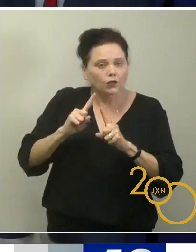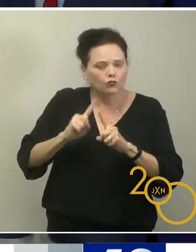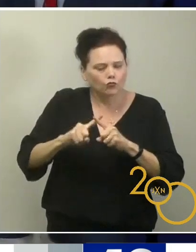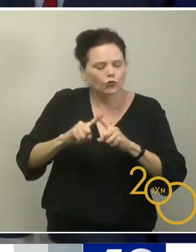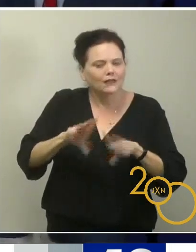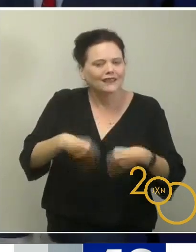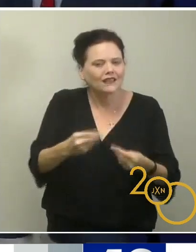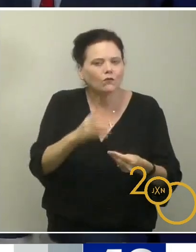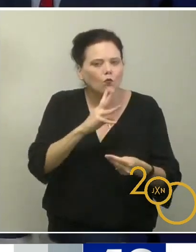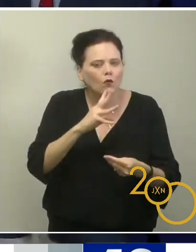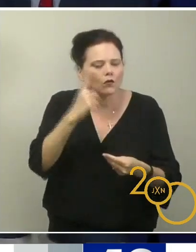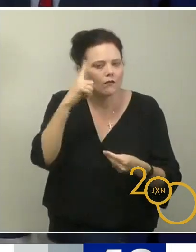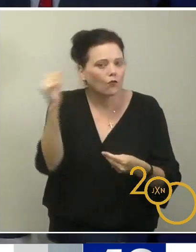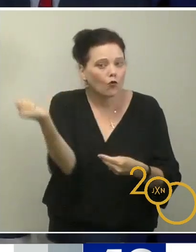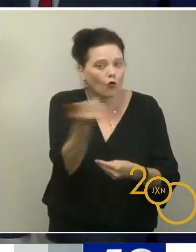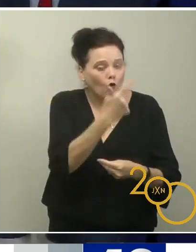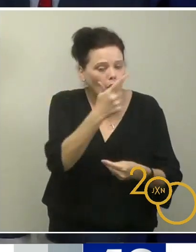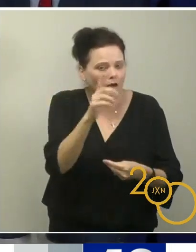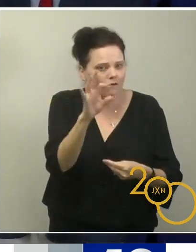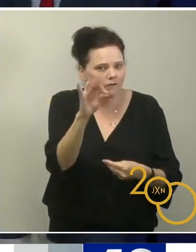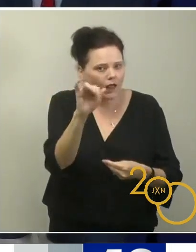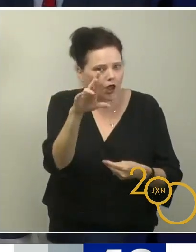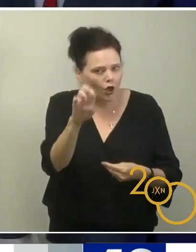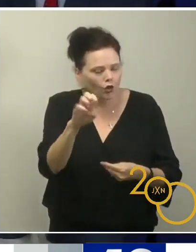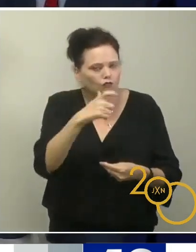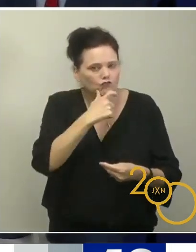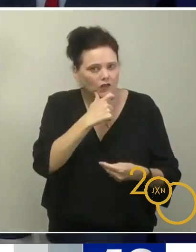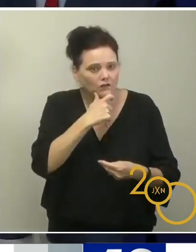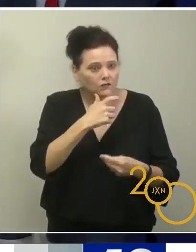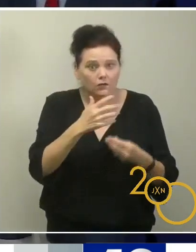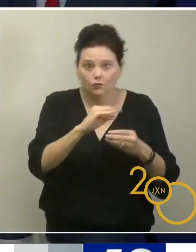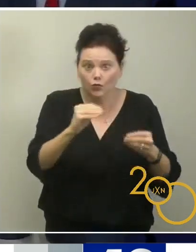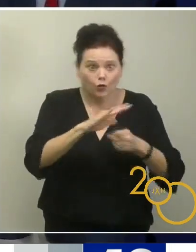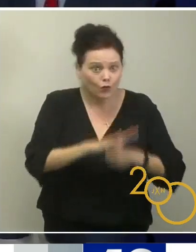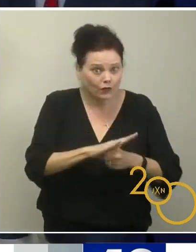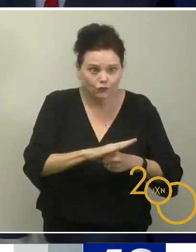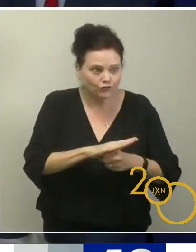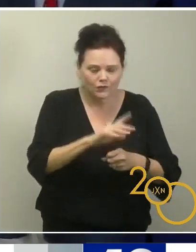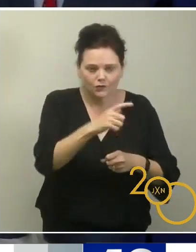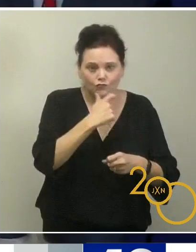NEXT MEASURE. THE NEXT STEPS WE TAKE. EMERGENCY MANAGEMENT OFFICE. JOEY PERKINS, HE HAS SECURED THE ABILITY TO PROVIDE